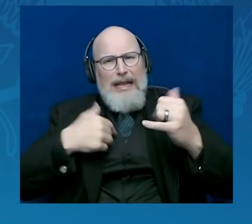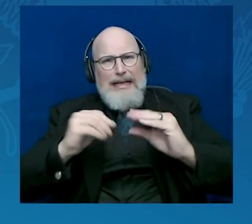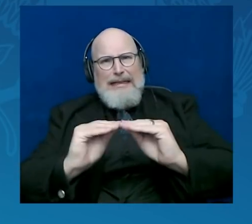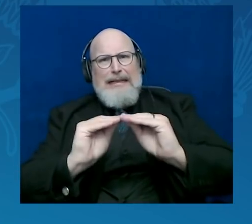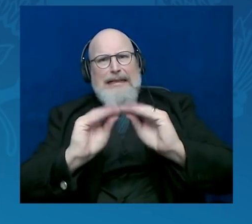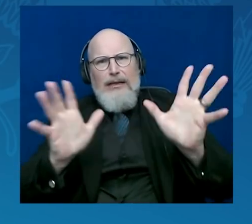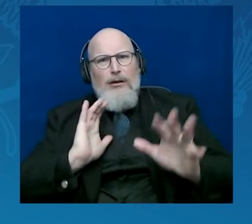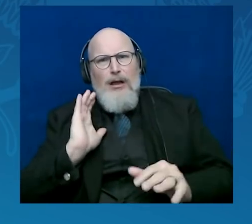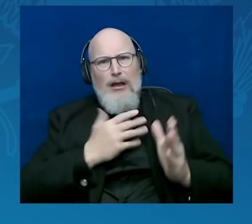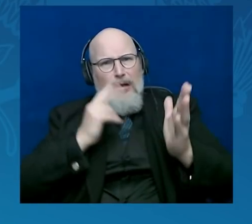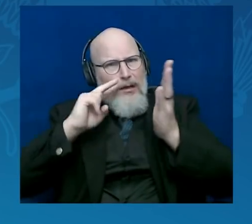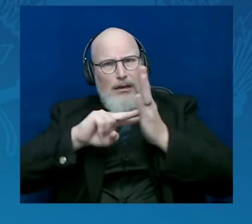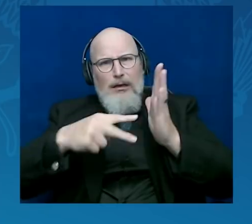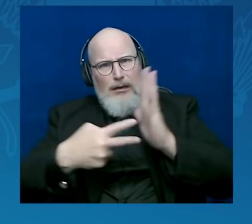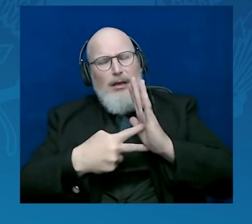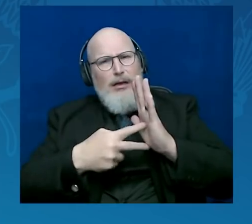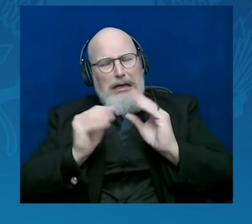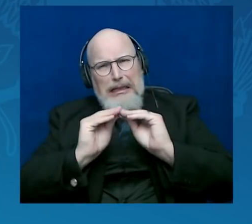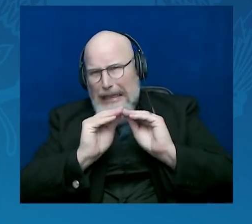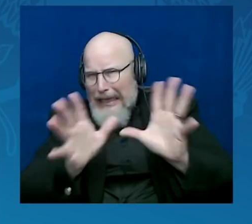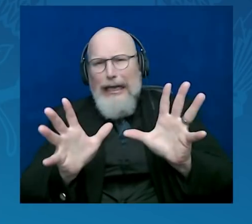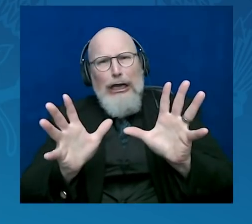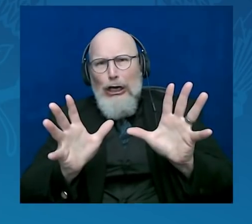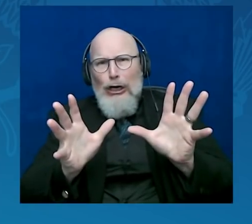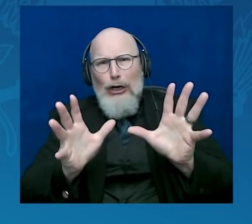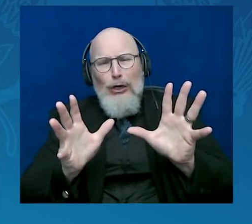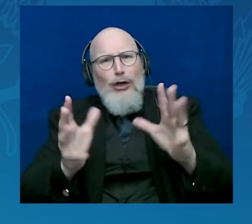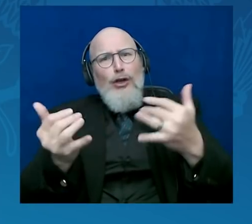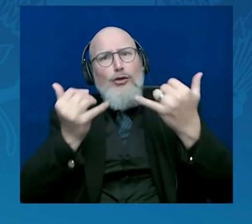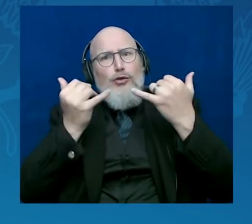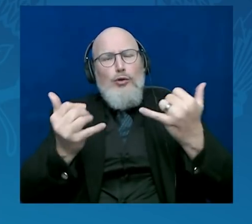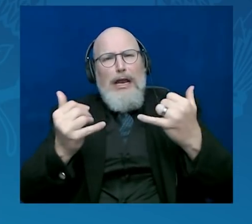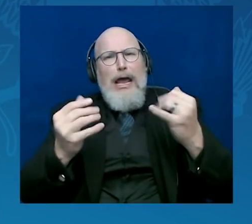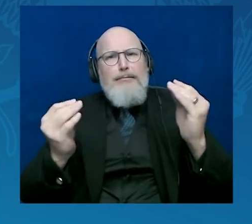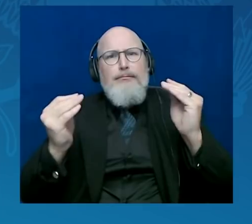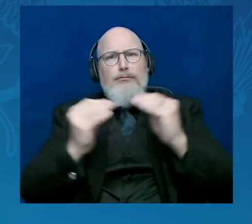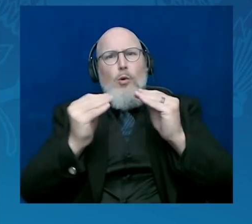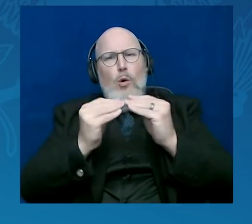And today, we are even more confident in our vision.